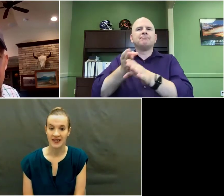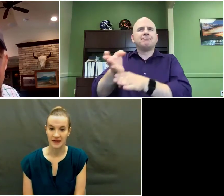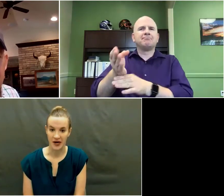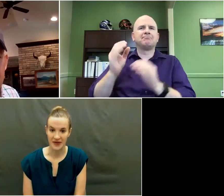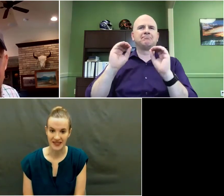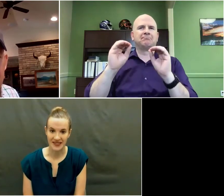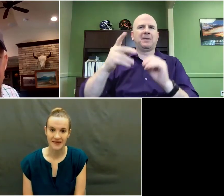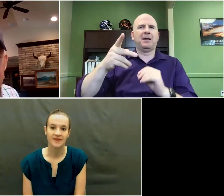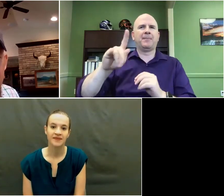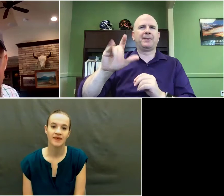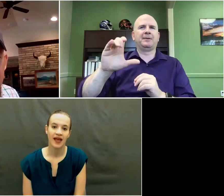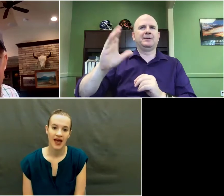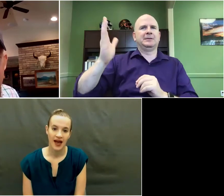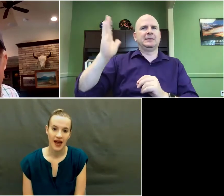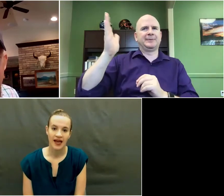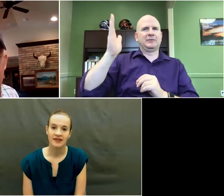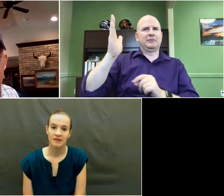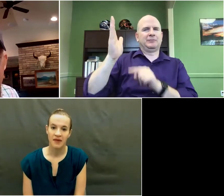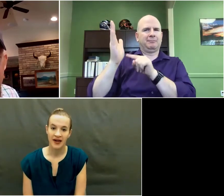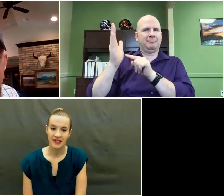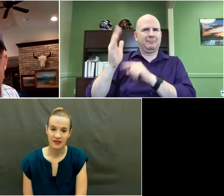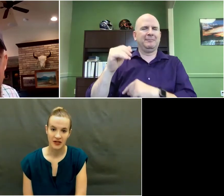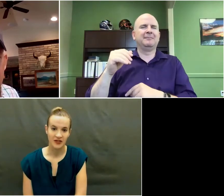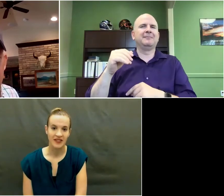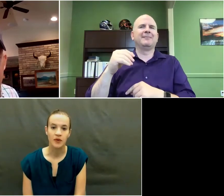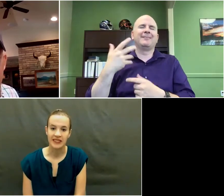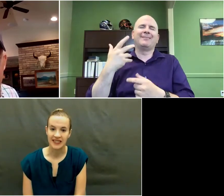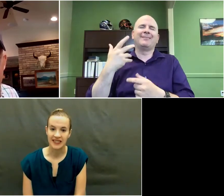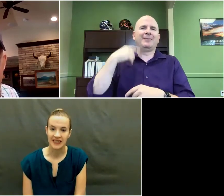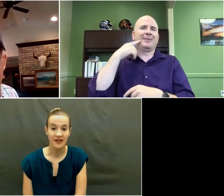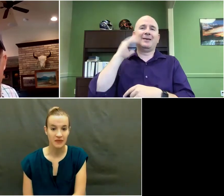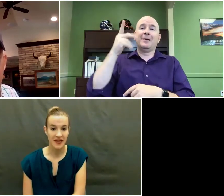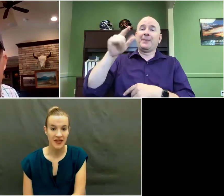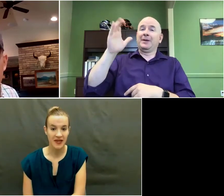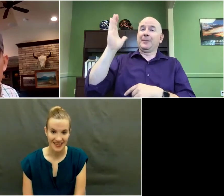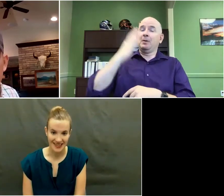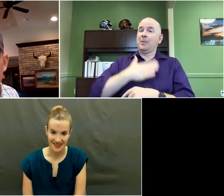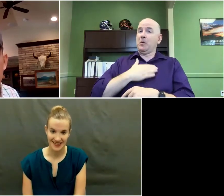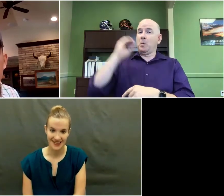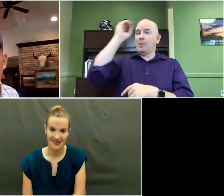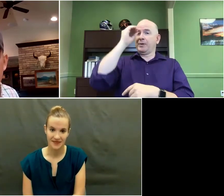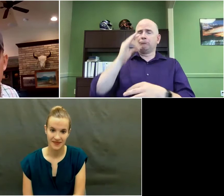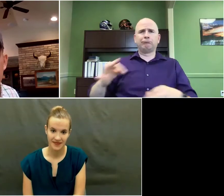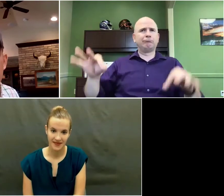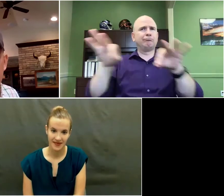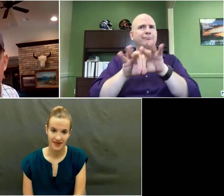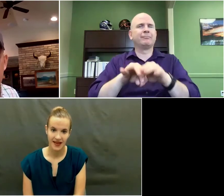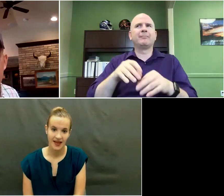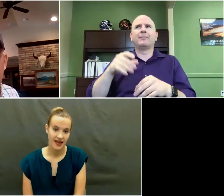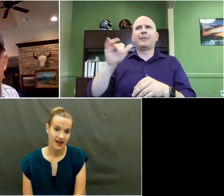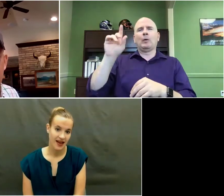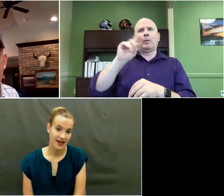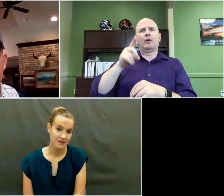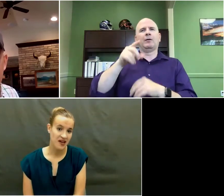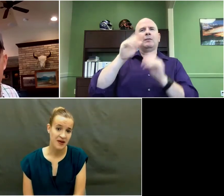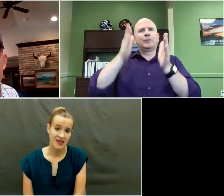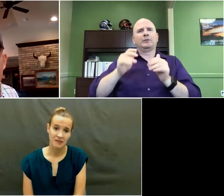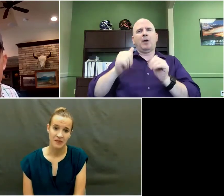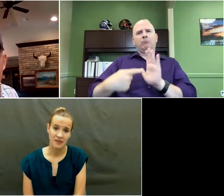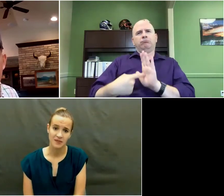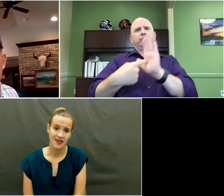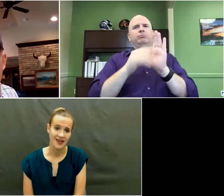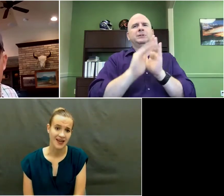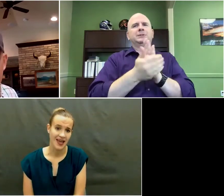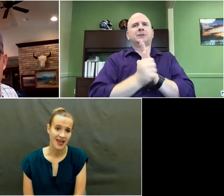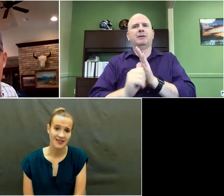Department. And my specialty was in public speaking. And in my opinion, public speaking is